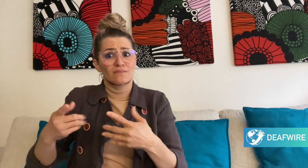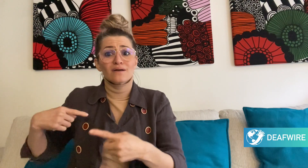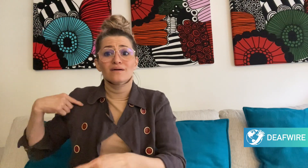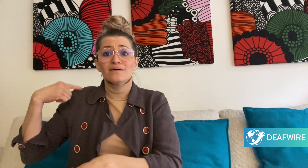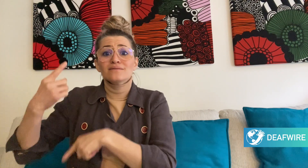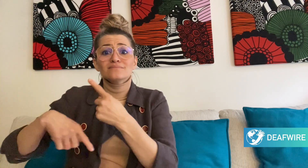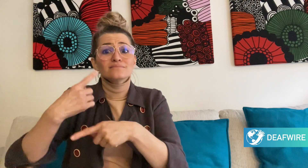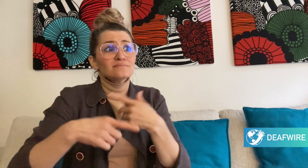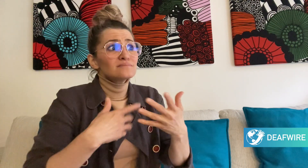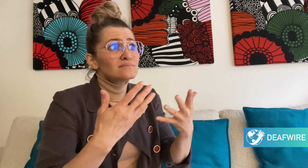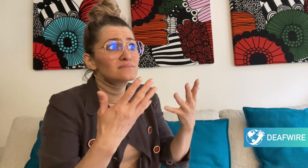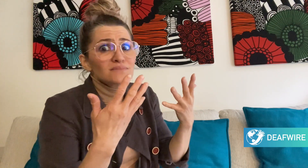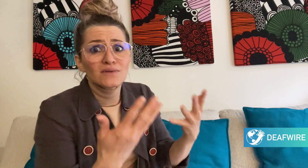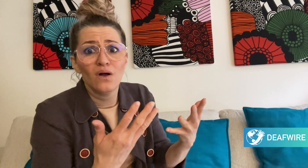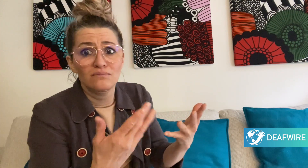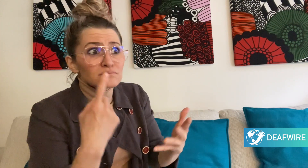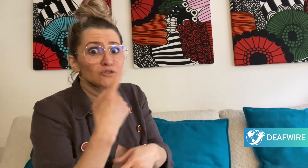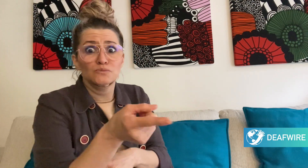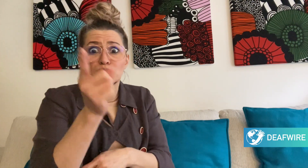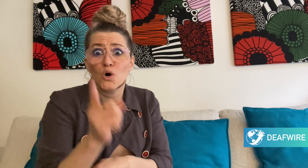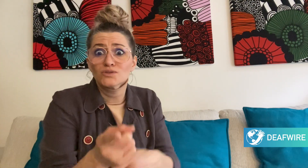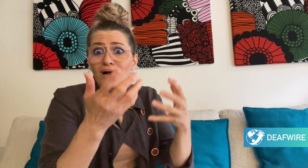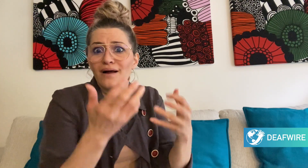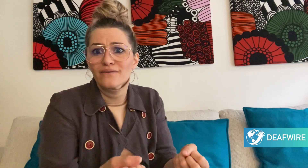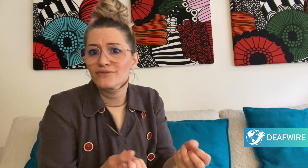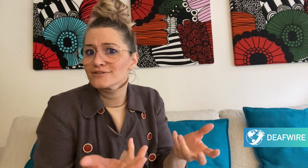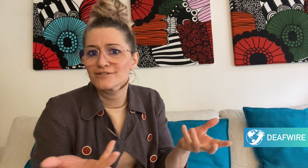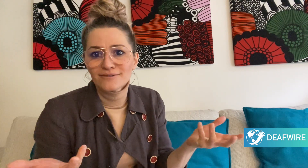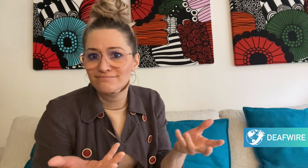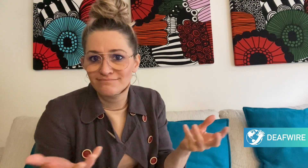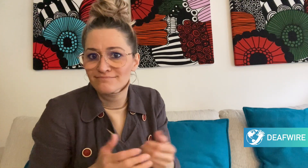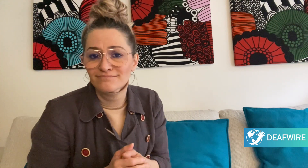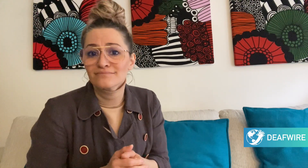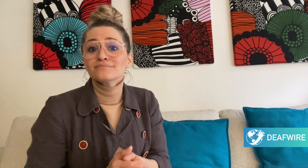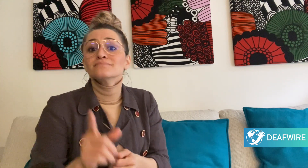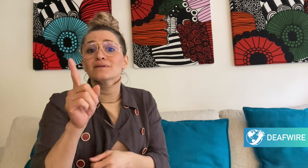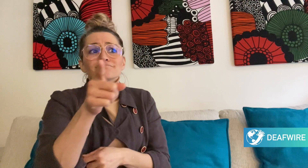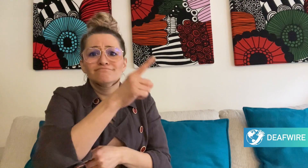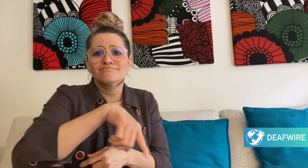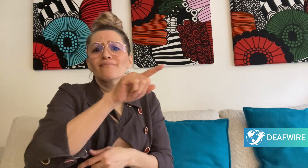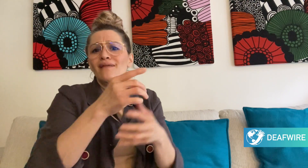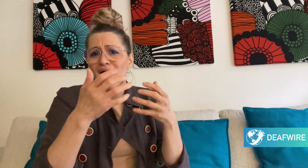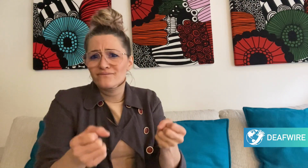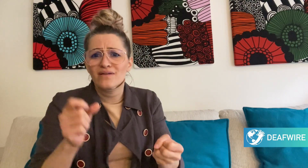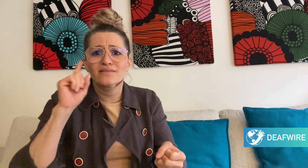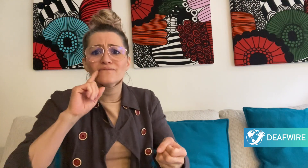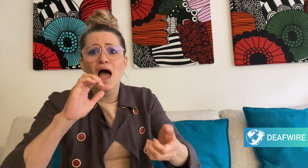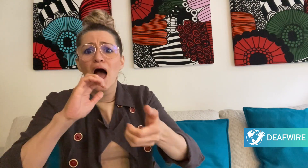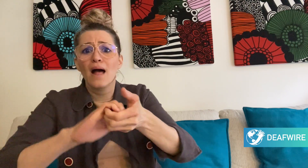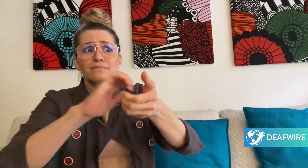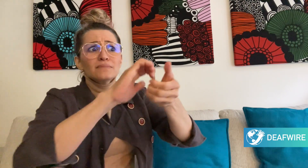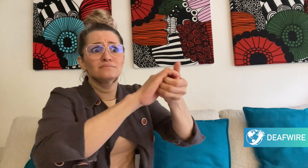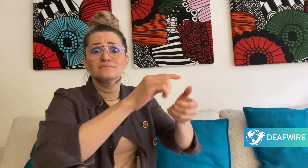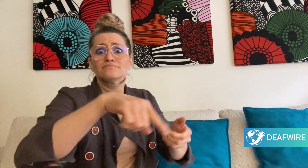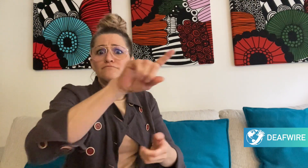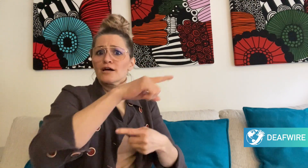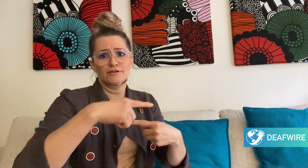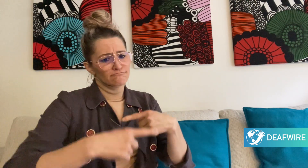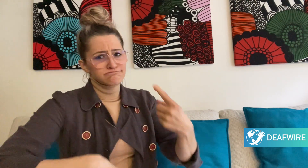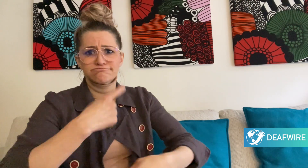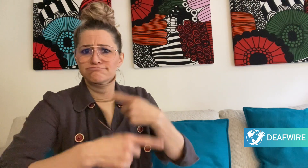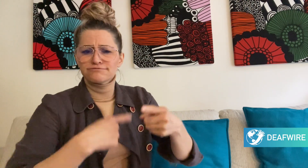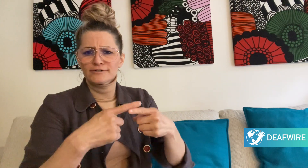as they were in the past. Those Deaf clubs that are still operating